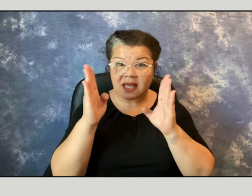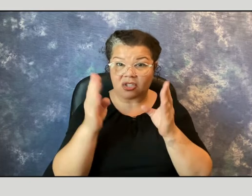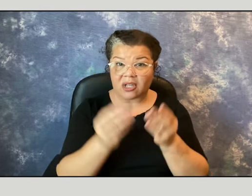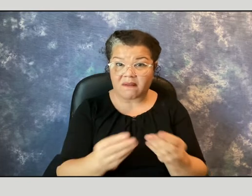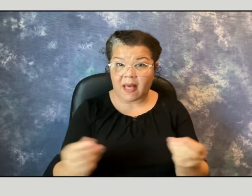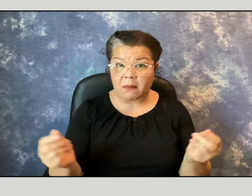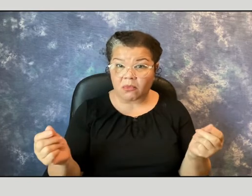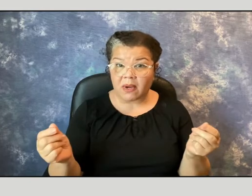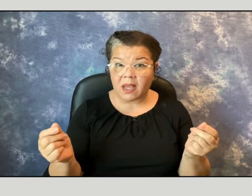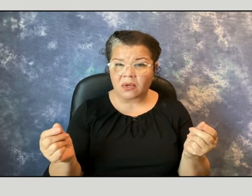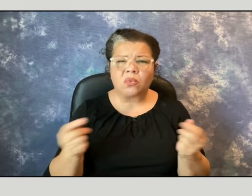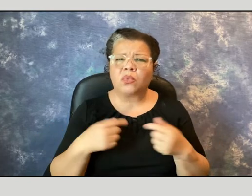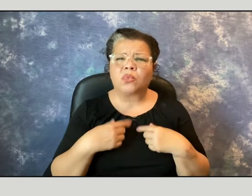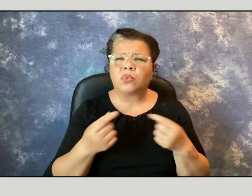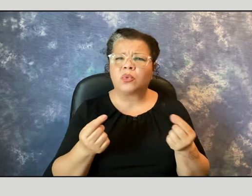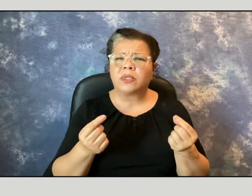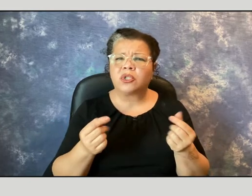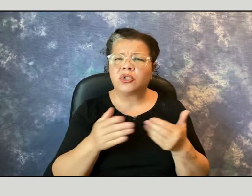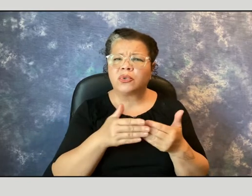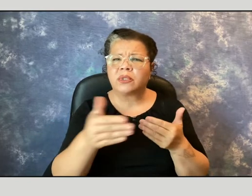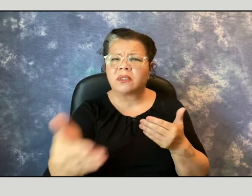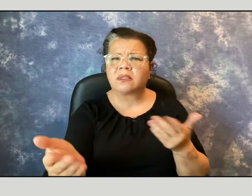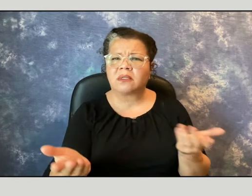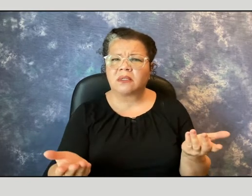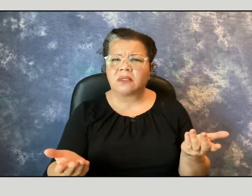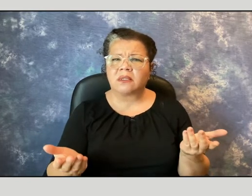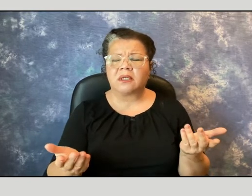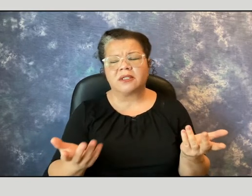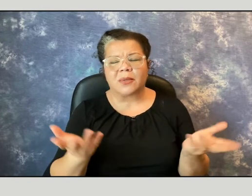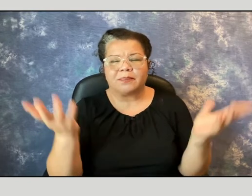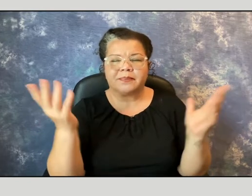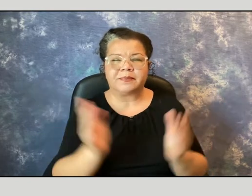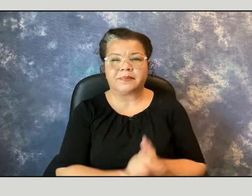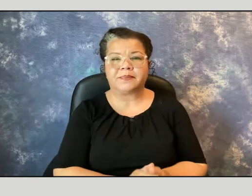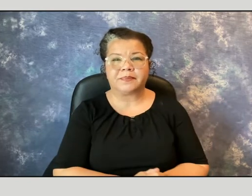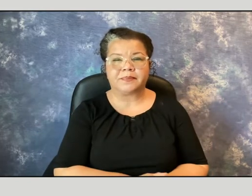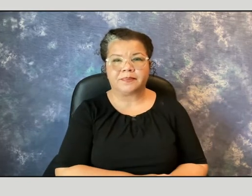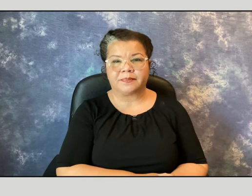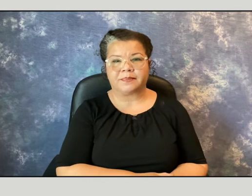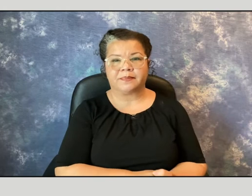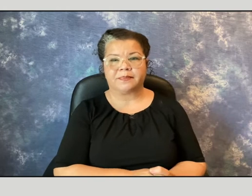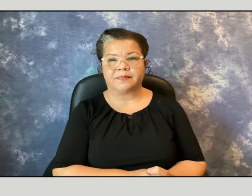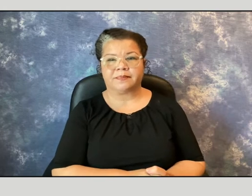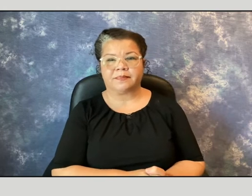So, yeah. Those were all just more anxieties than anything.